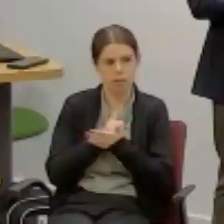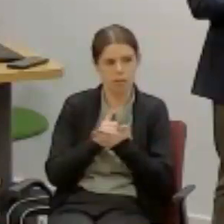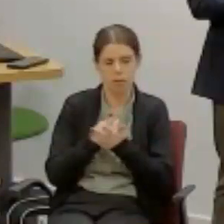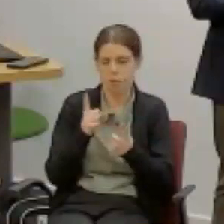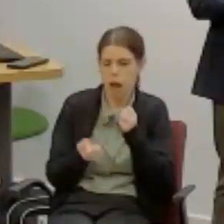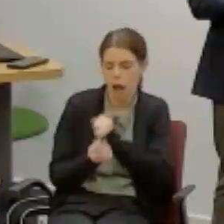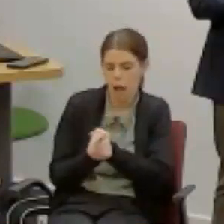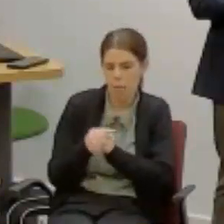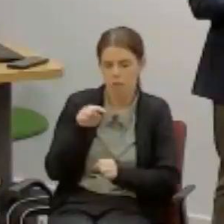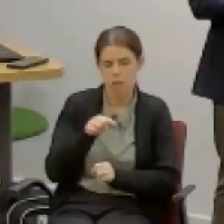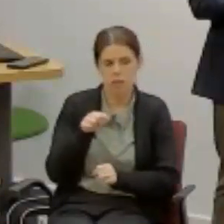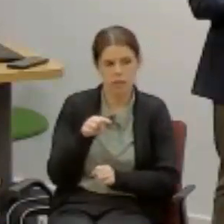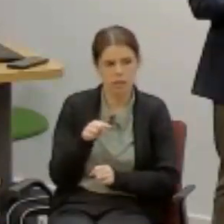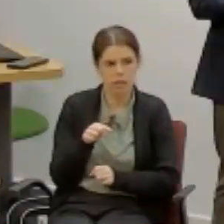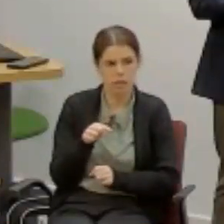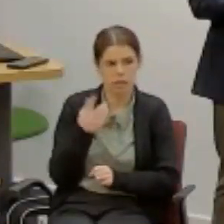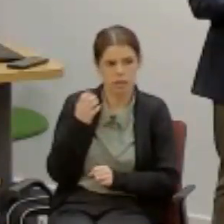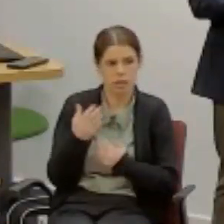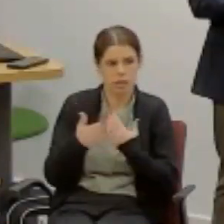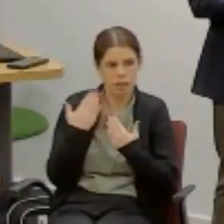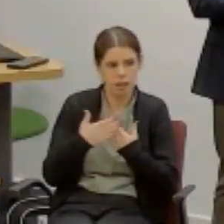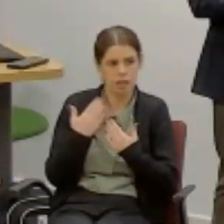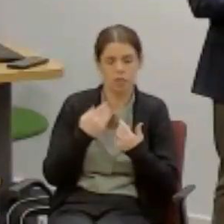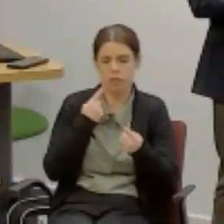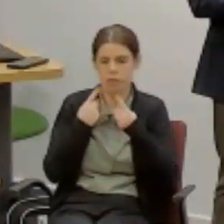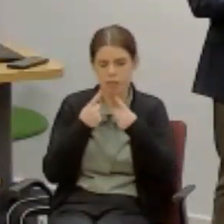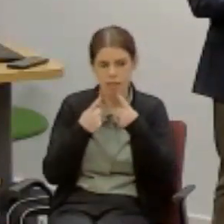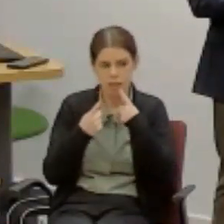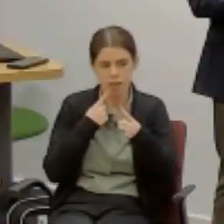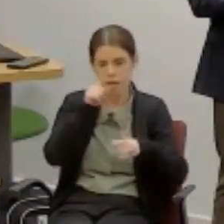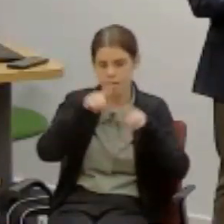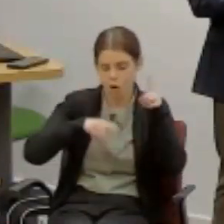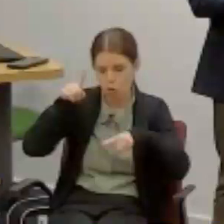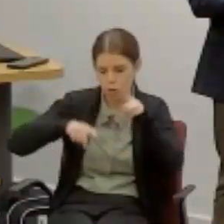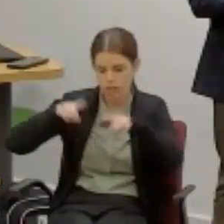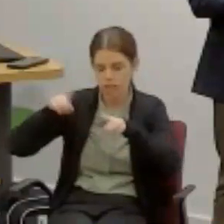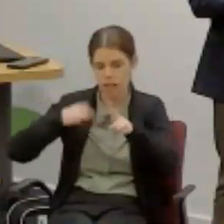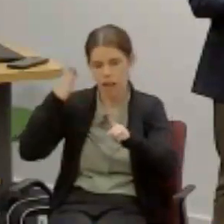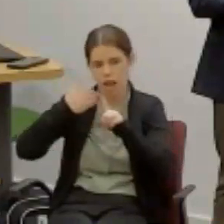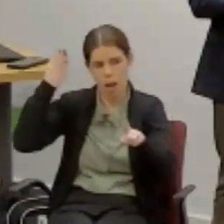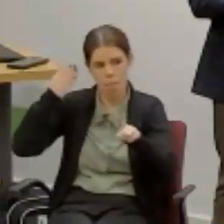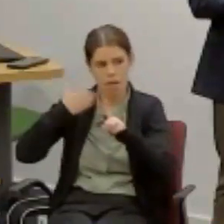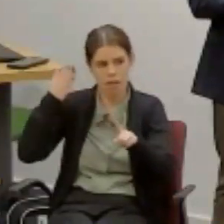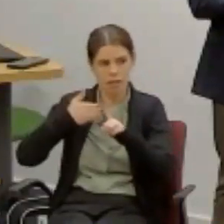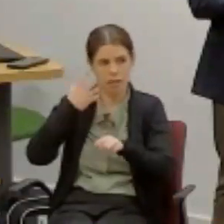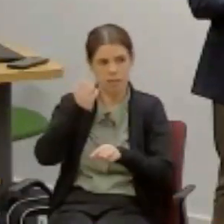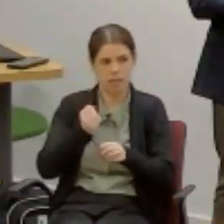So I was, I was wondering about whether you have any more nuanced data around frequency of impact because he's had a long-term exposure.